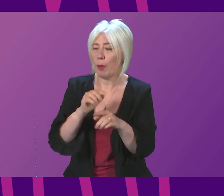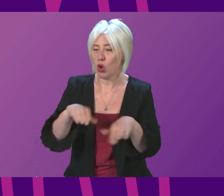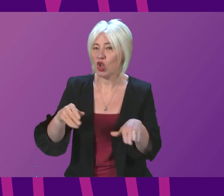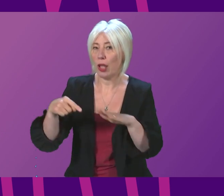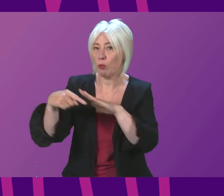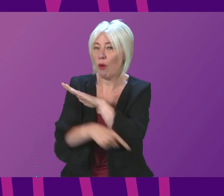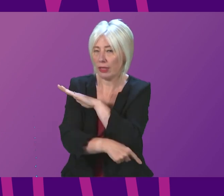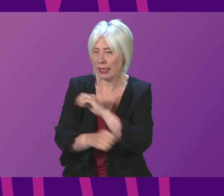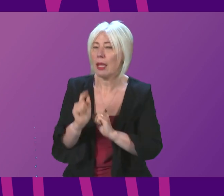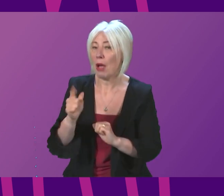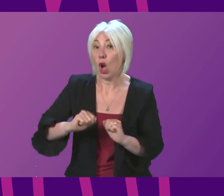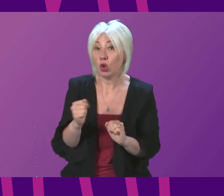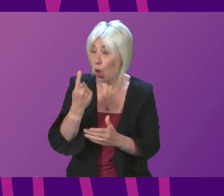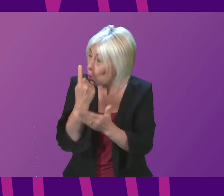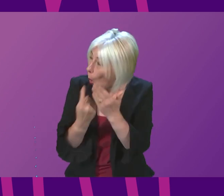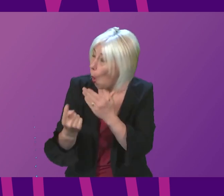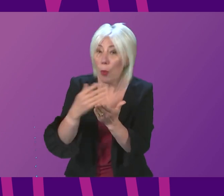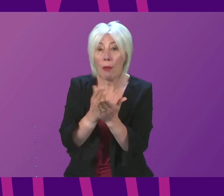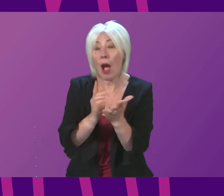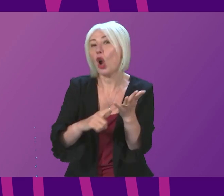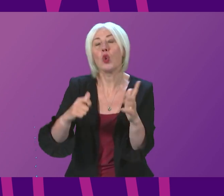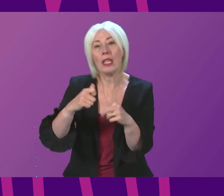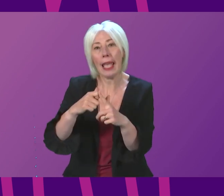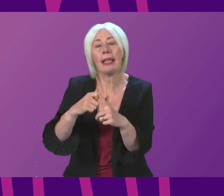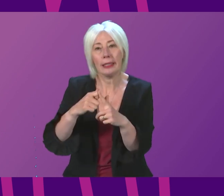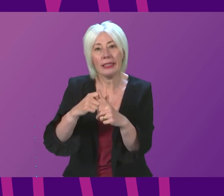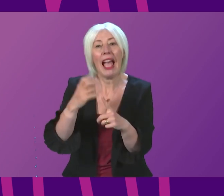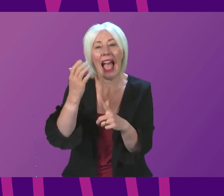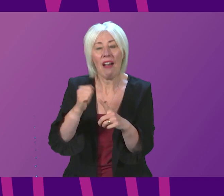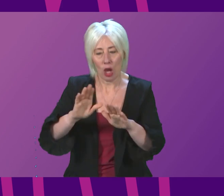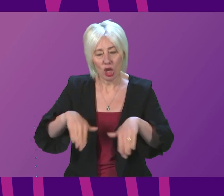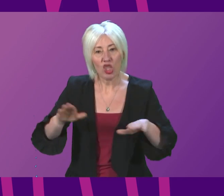I remind him that Scotland is the only part of the United Kingdom that has a child payment